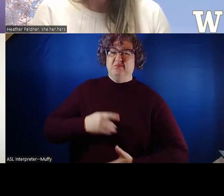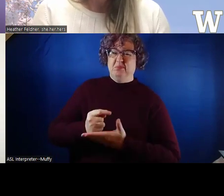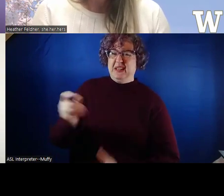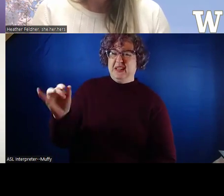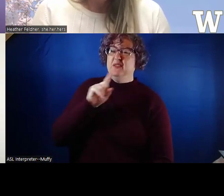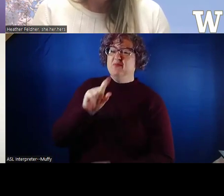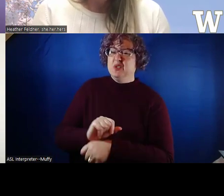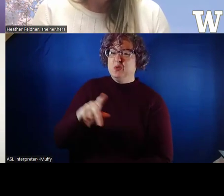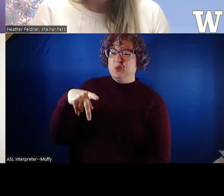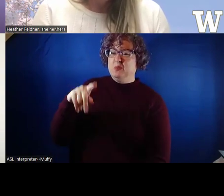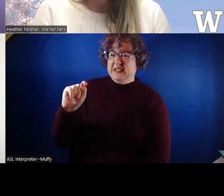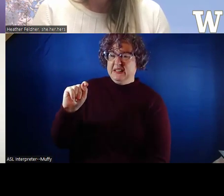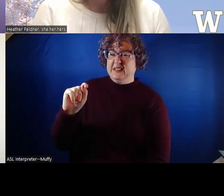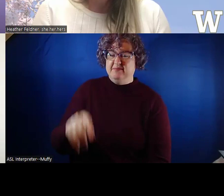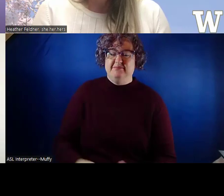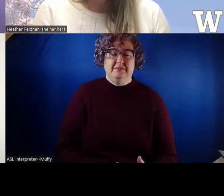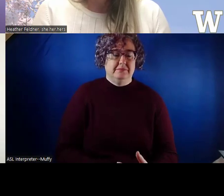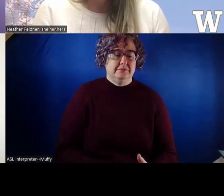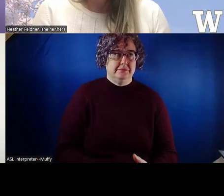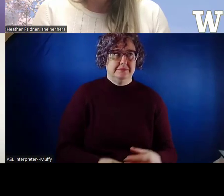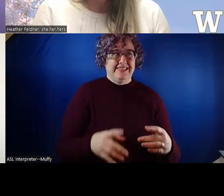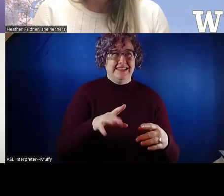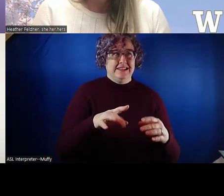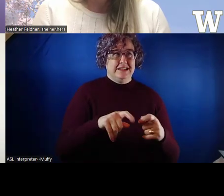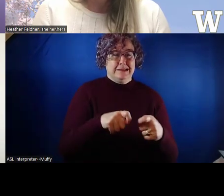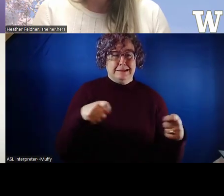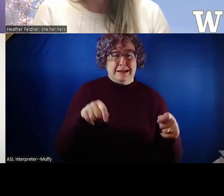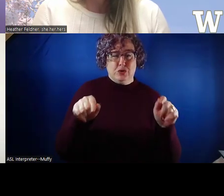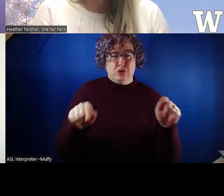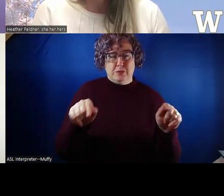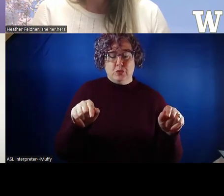is this tension between a desire to walk